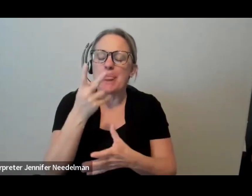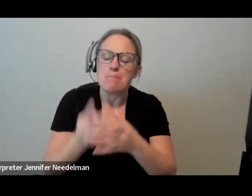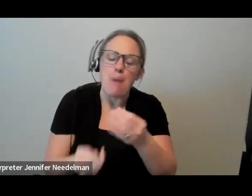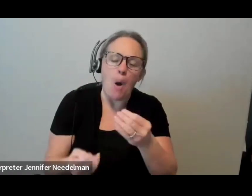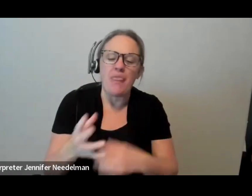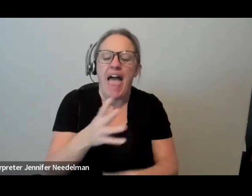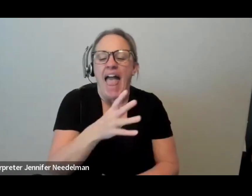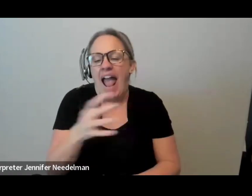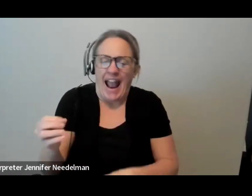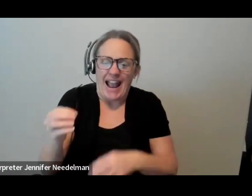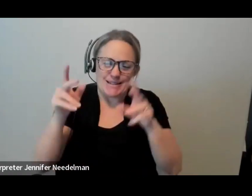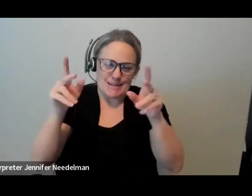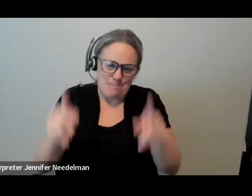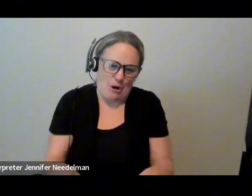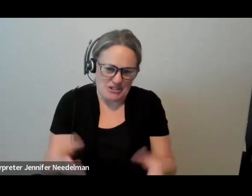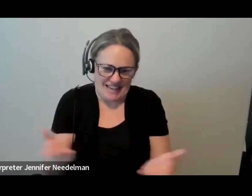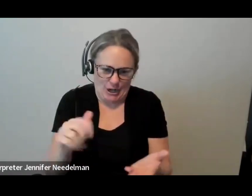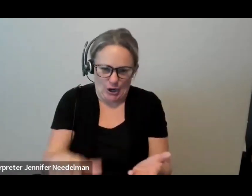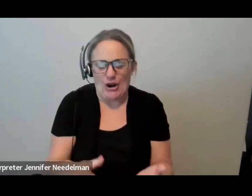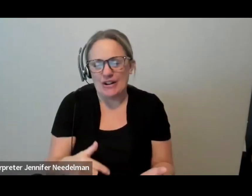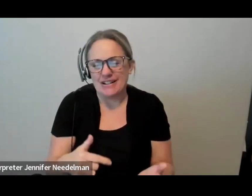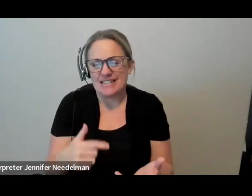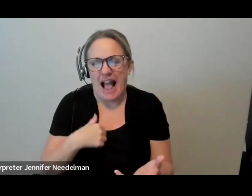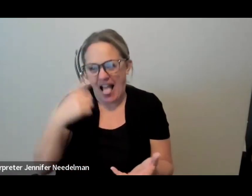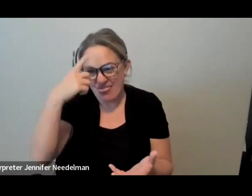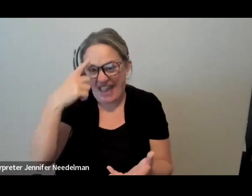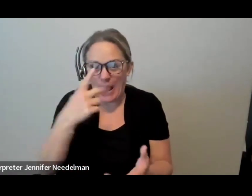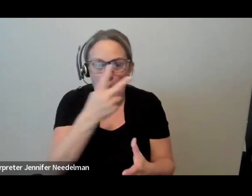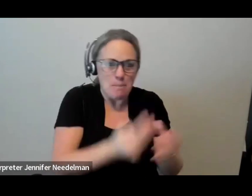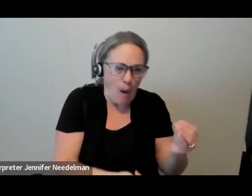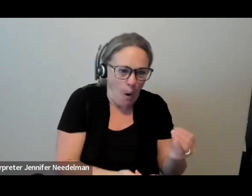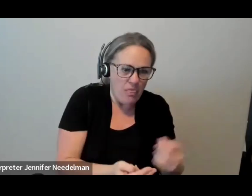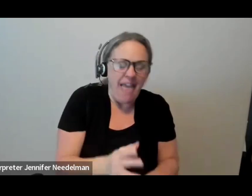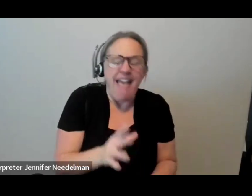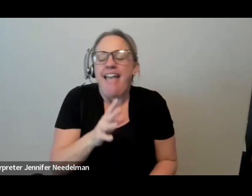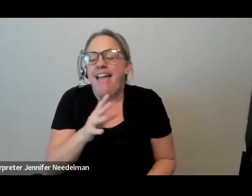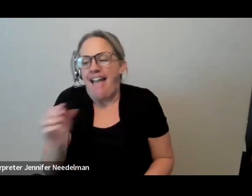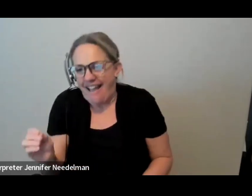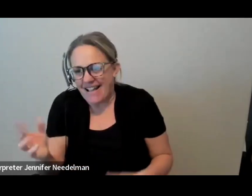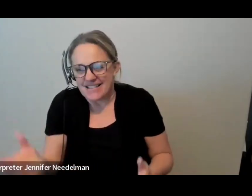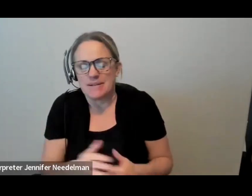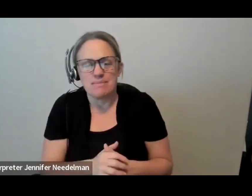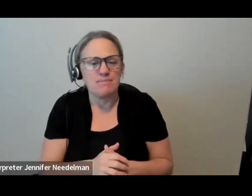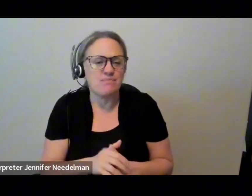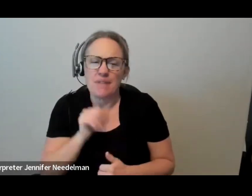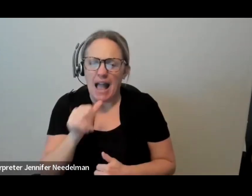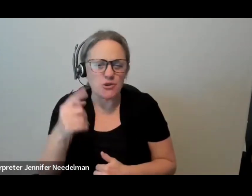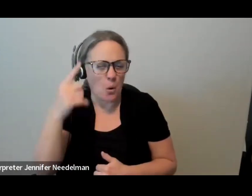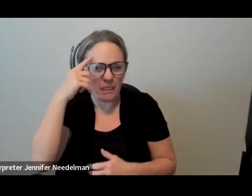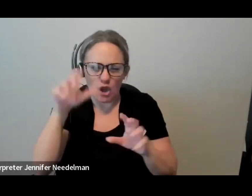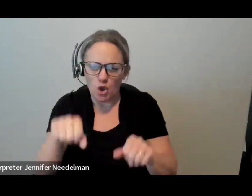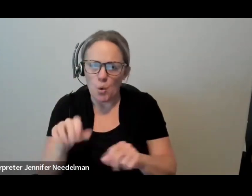I think just because I now, I don't think you can ever force culture